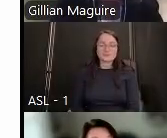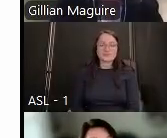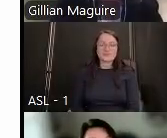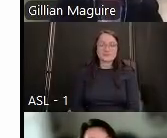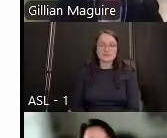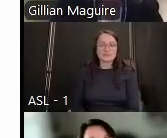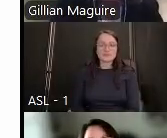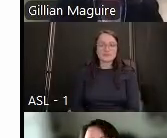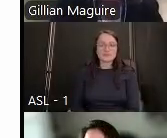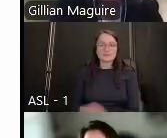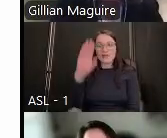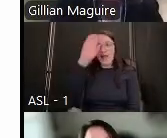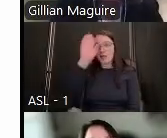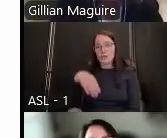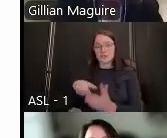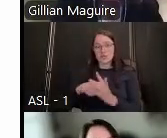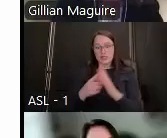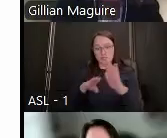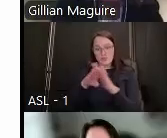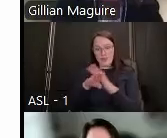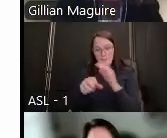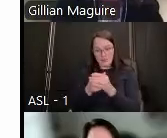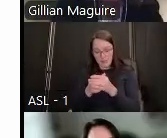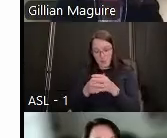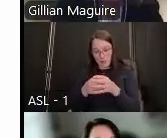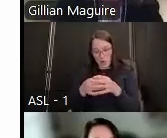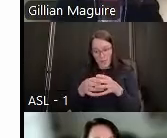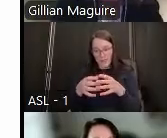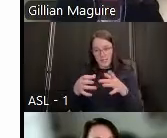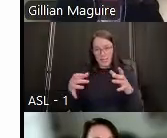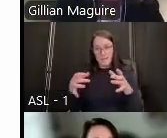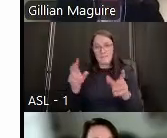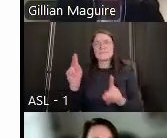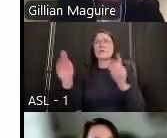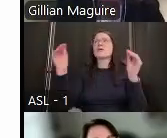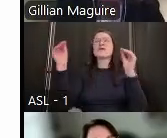Sound and then growing it and speaking about it. People always ask why do it this way?